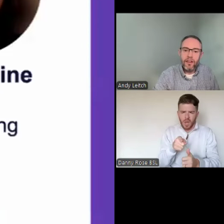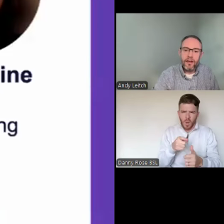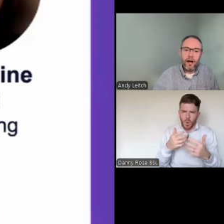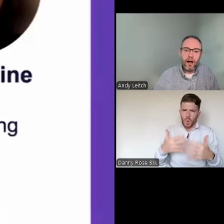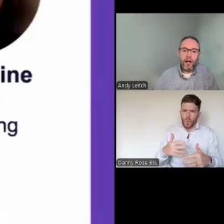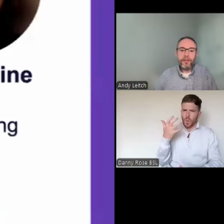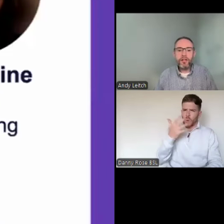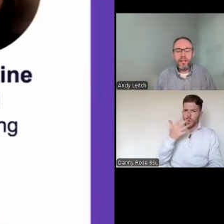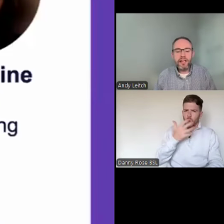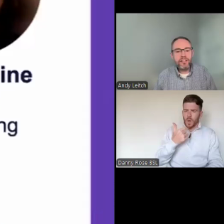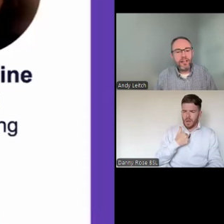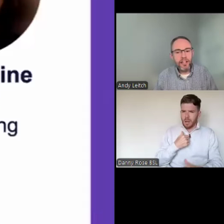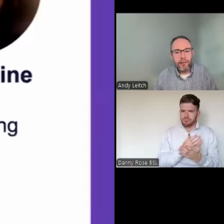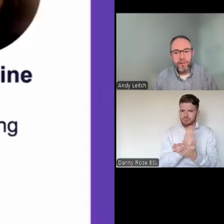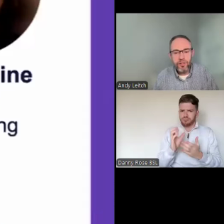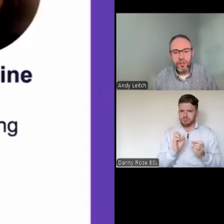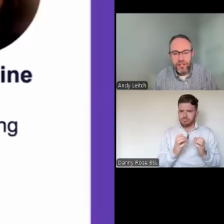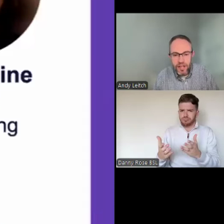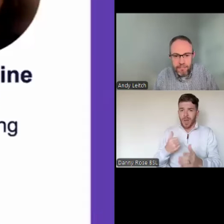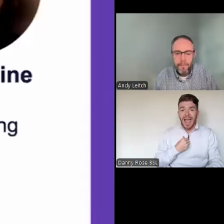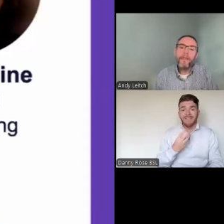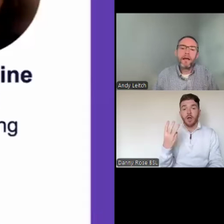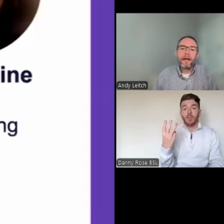There are 13 tech champions on the team,